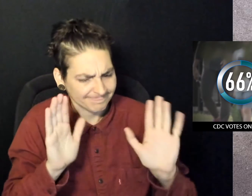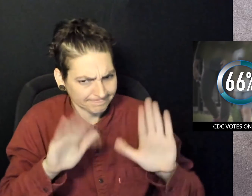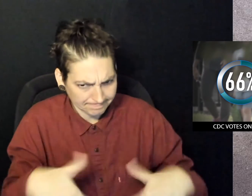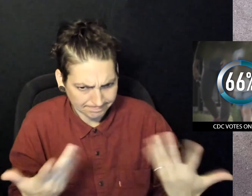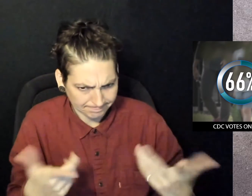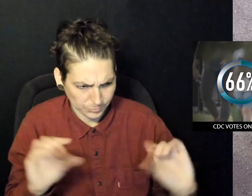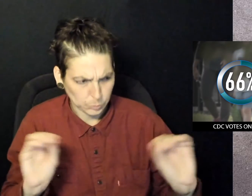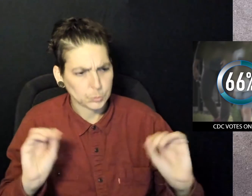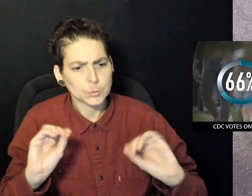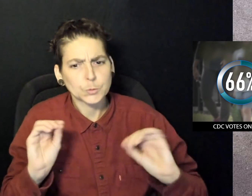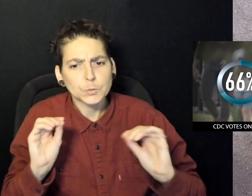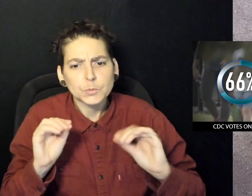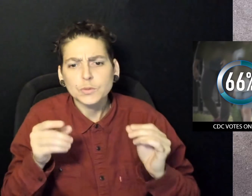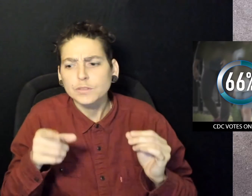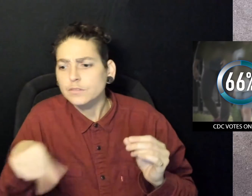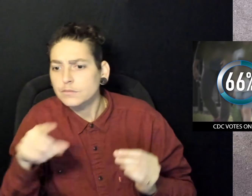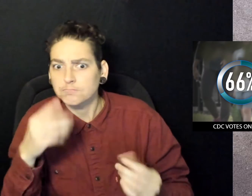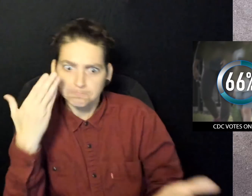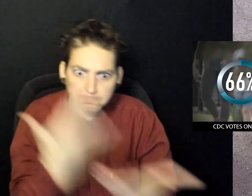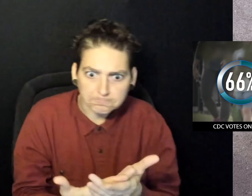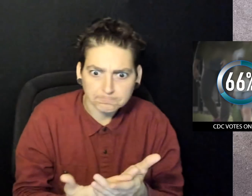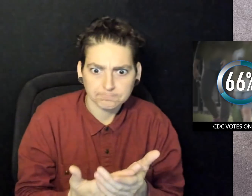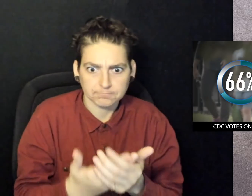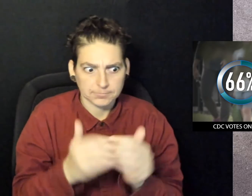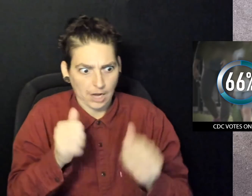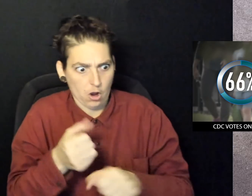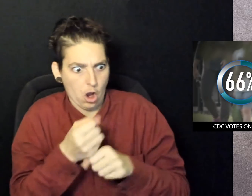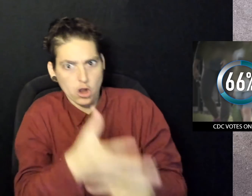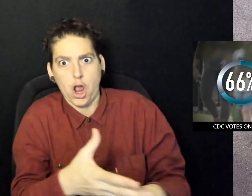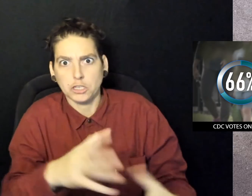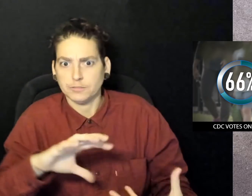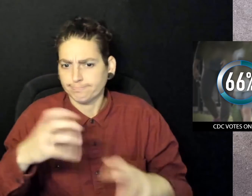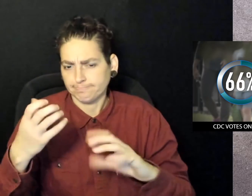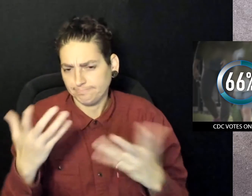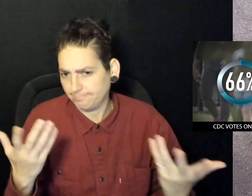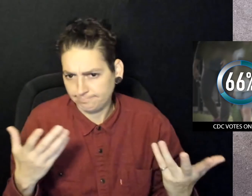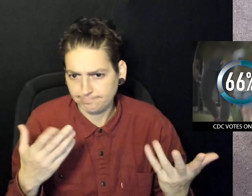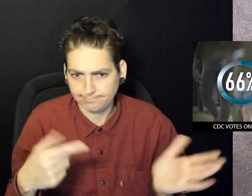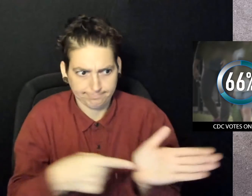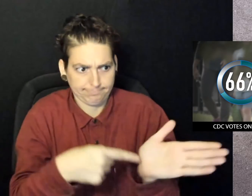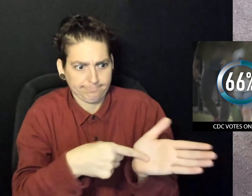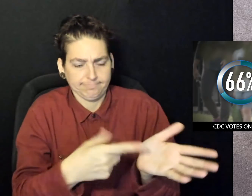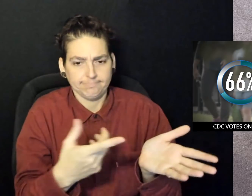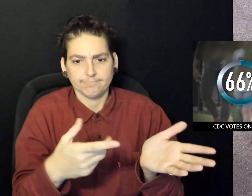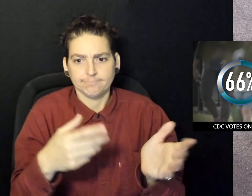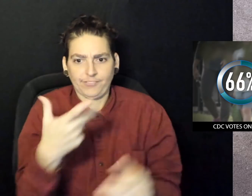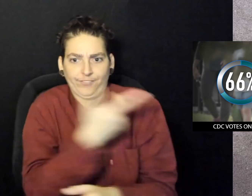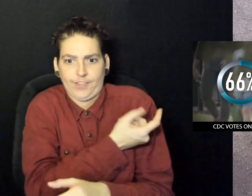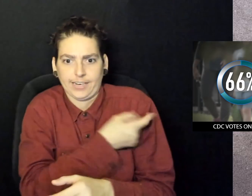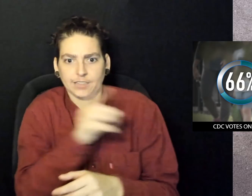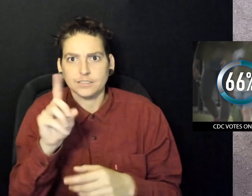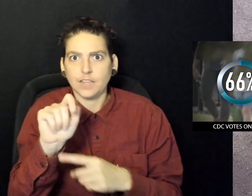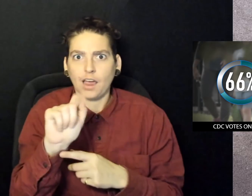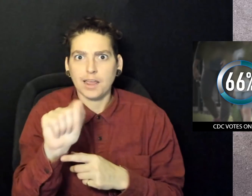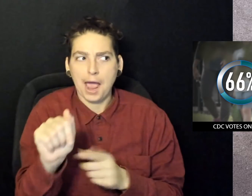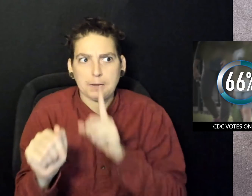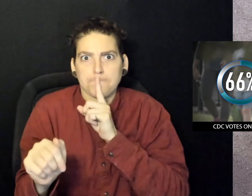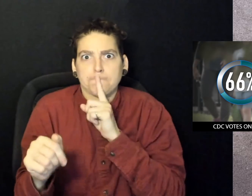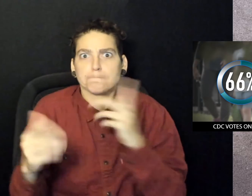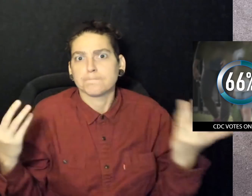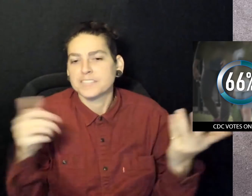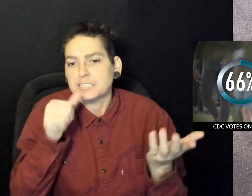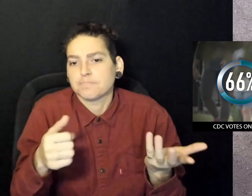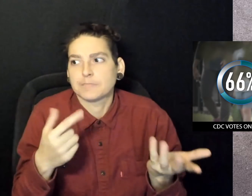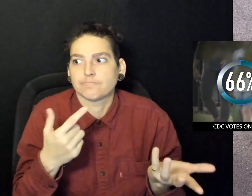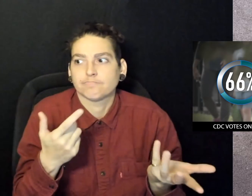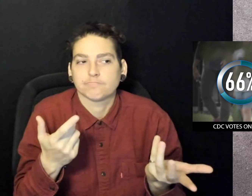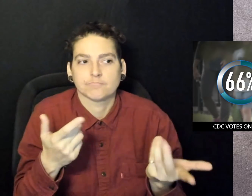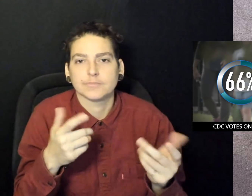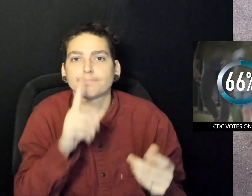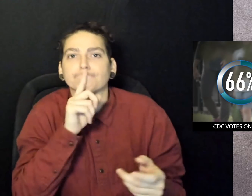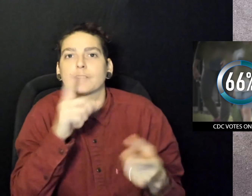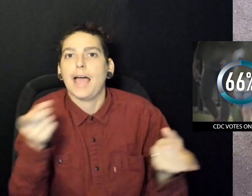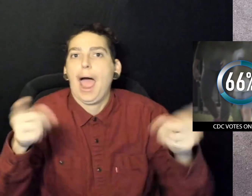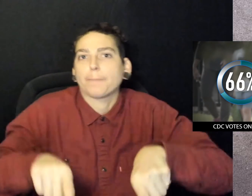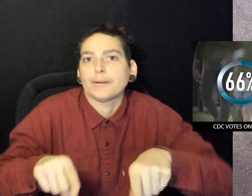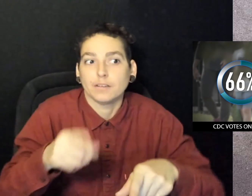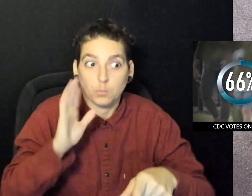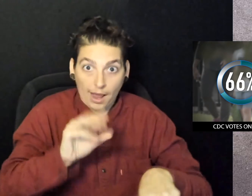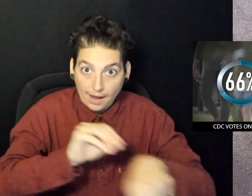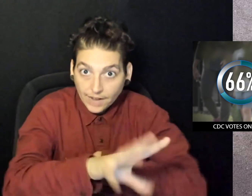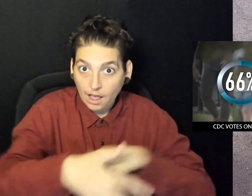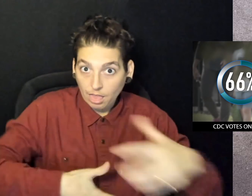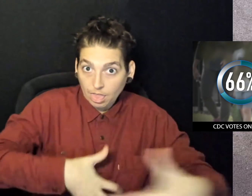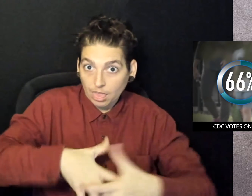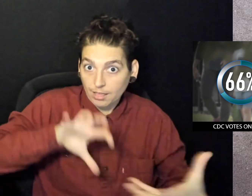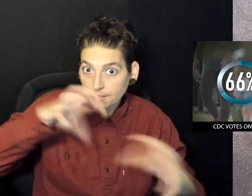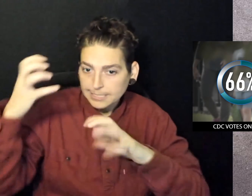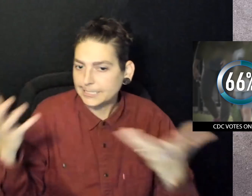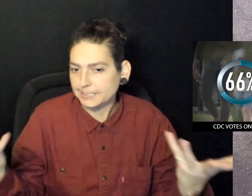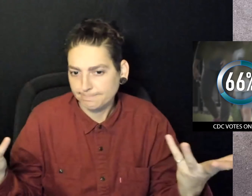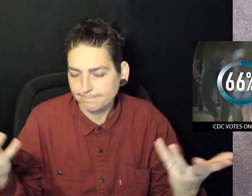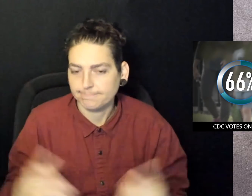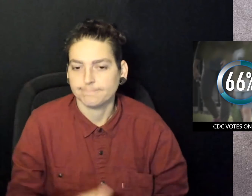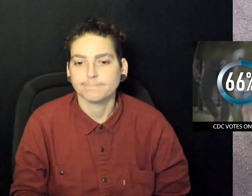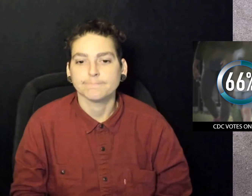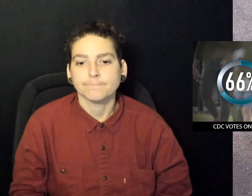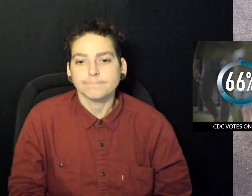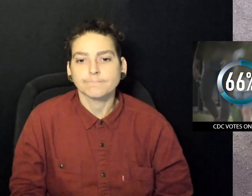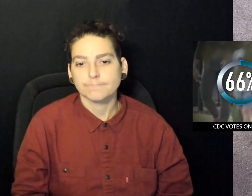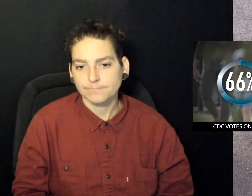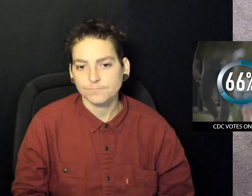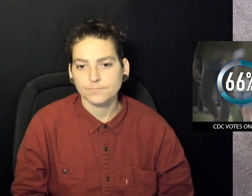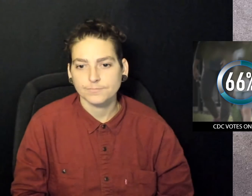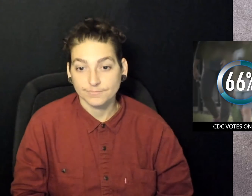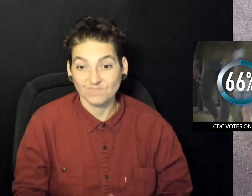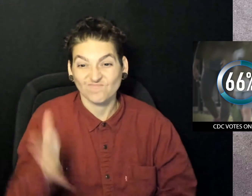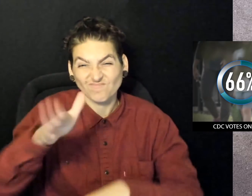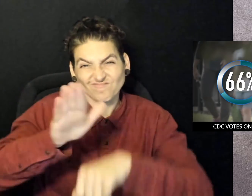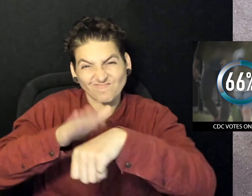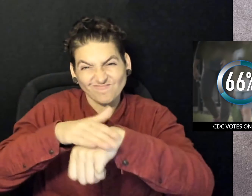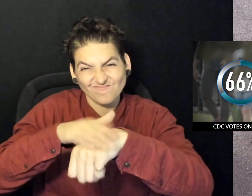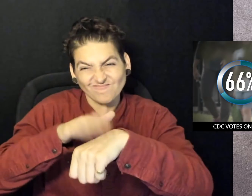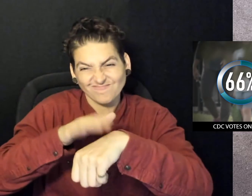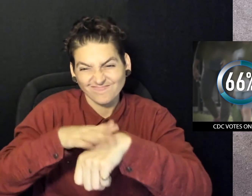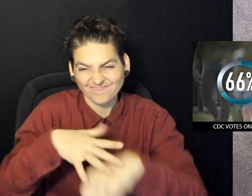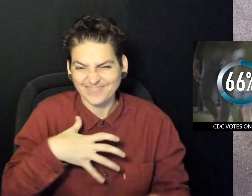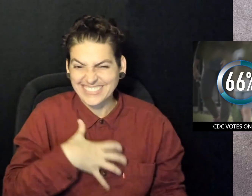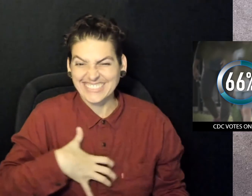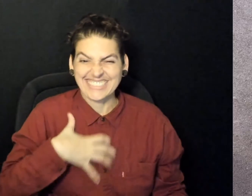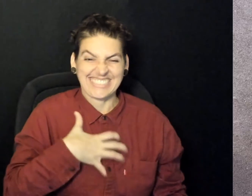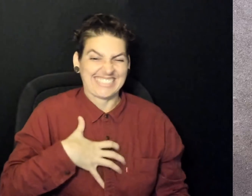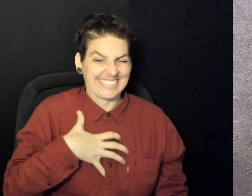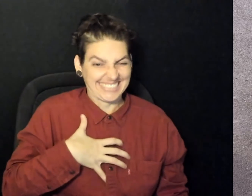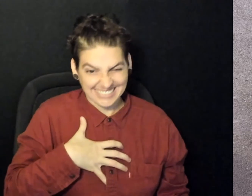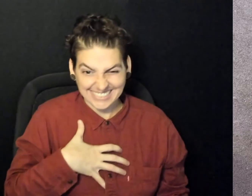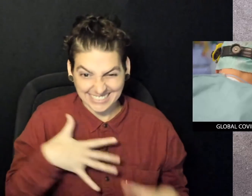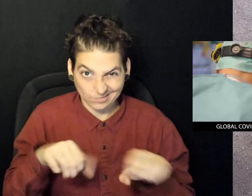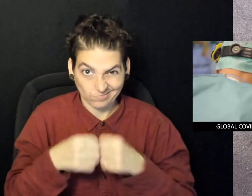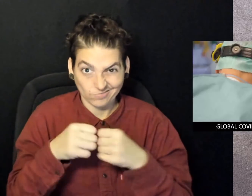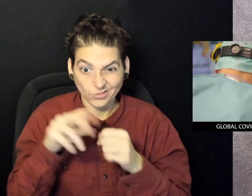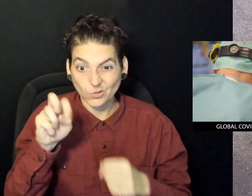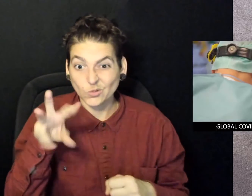medical experts say there is nothing in the vaccine data to suggest that could happen